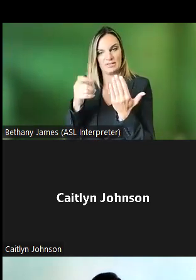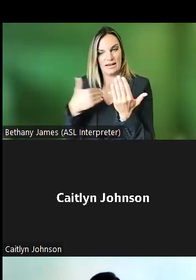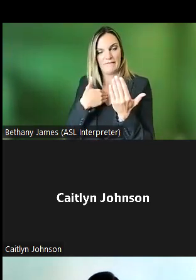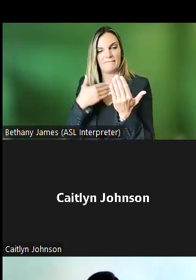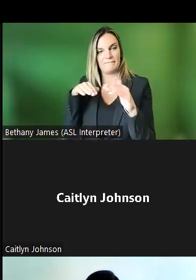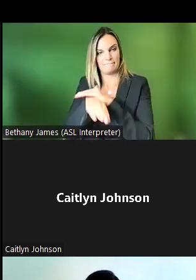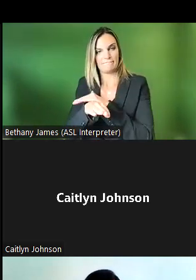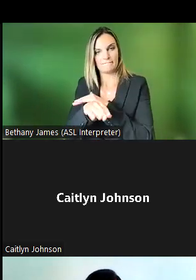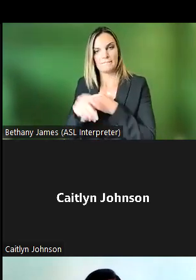to persons with disabilities.